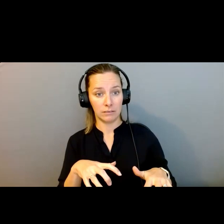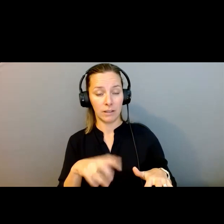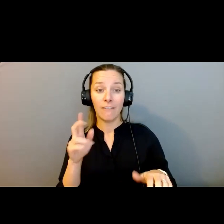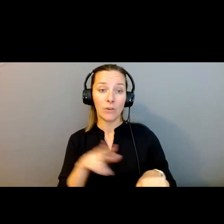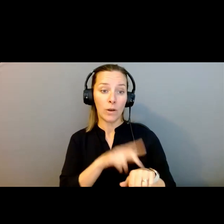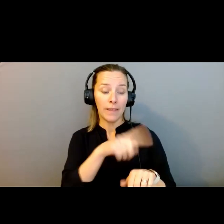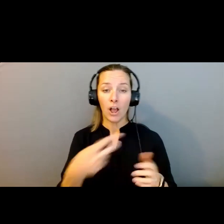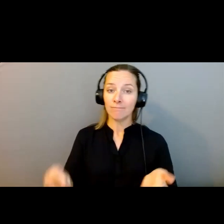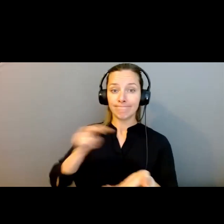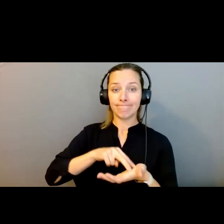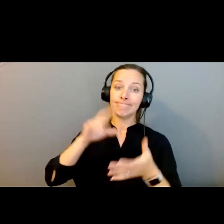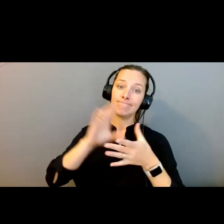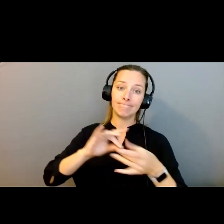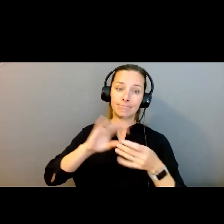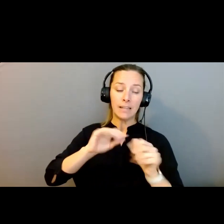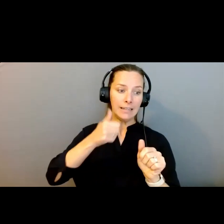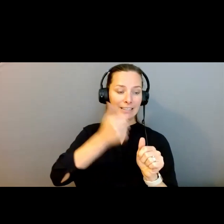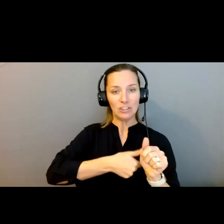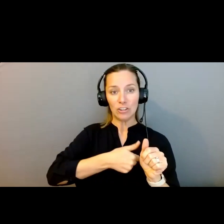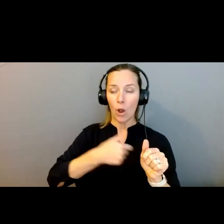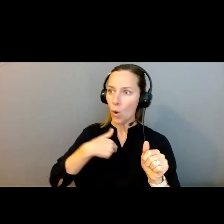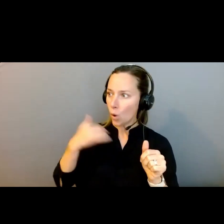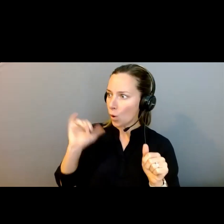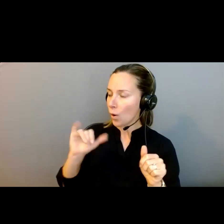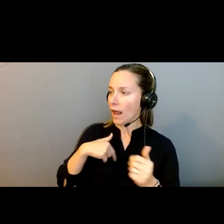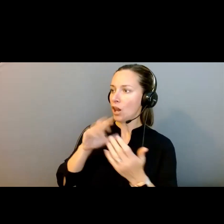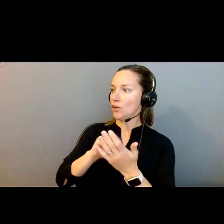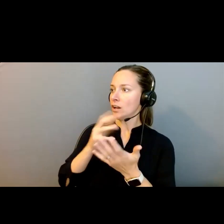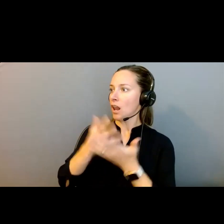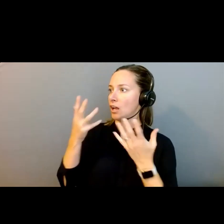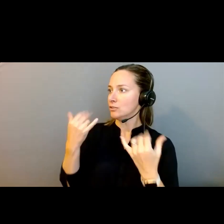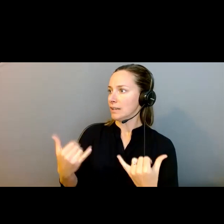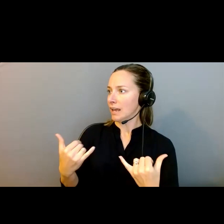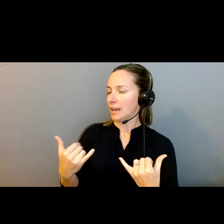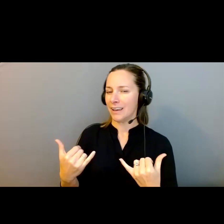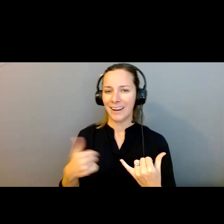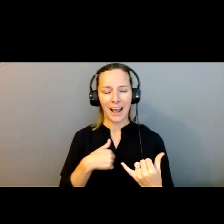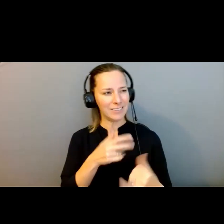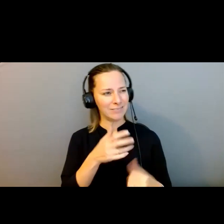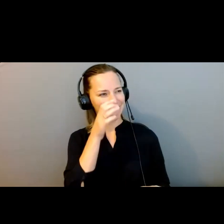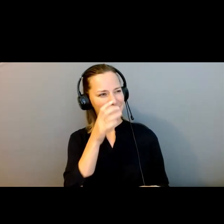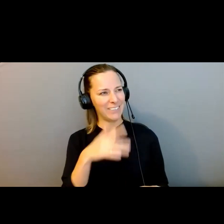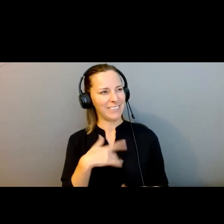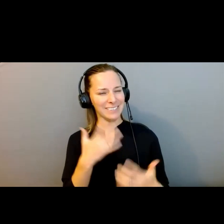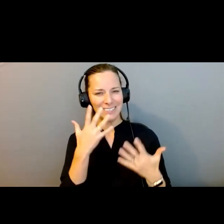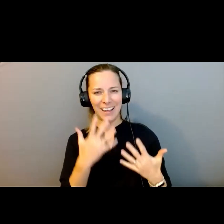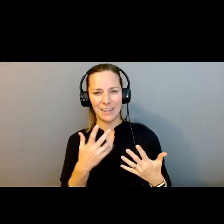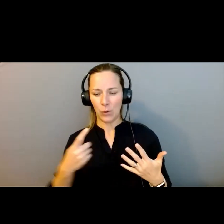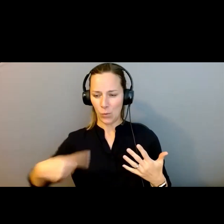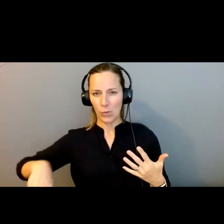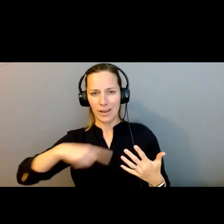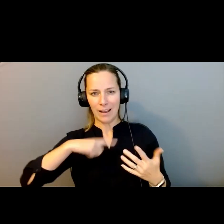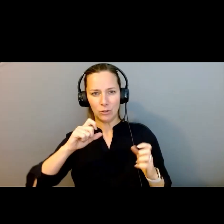And each one of them said I learned a lot today. And it saddens me we have to educate our elected